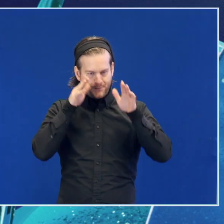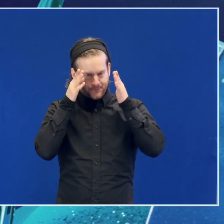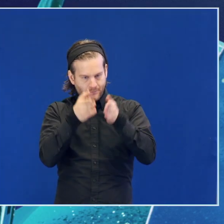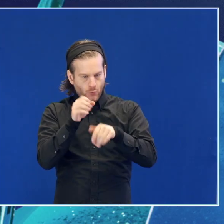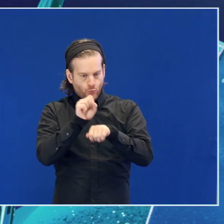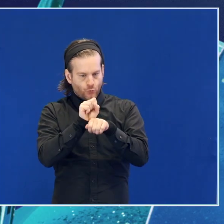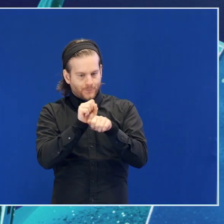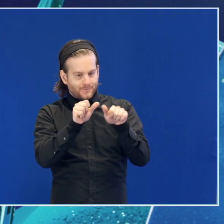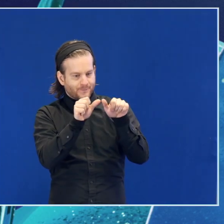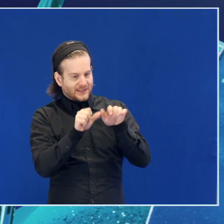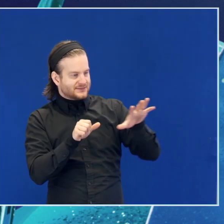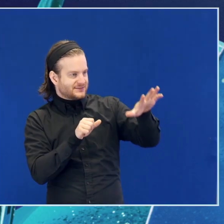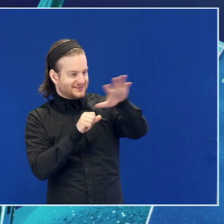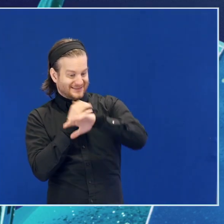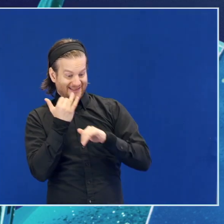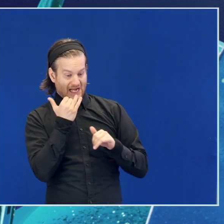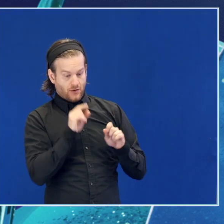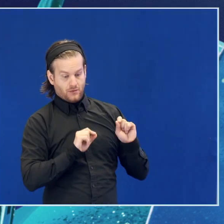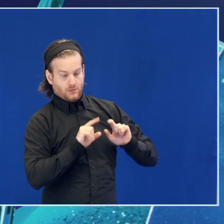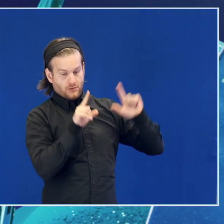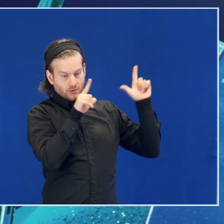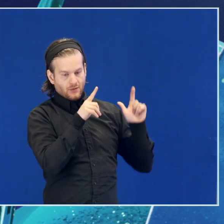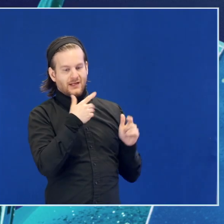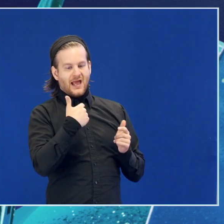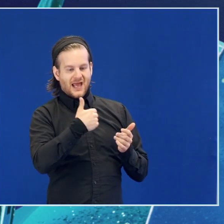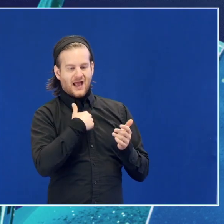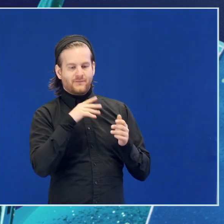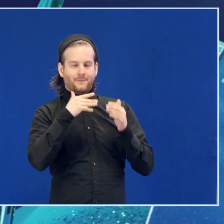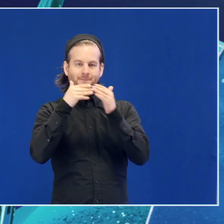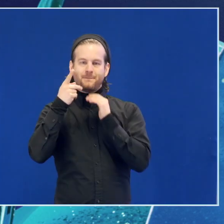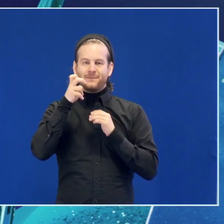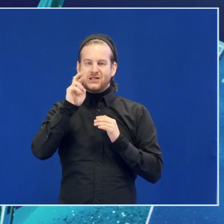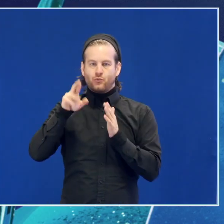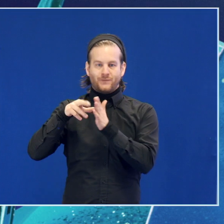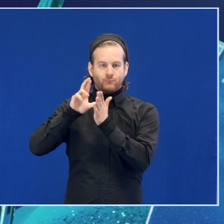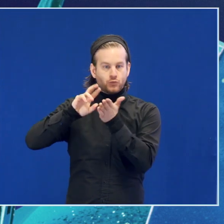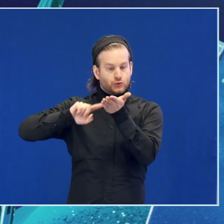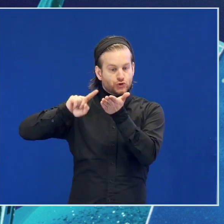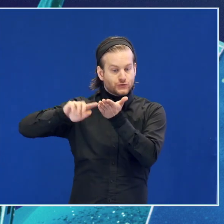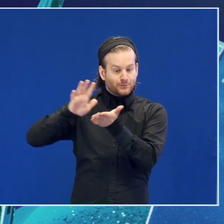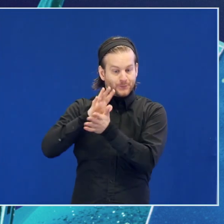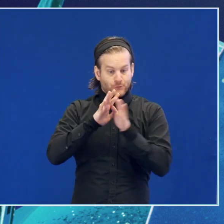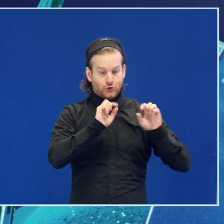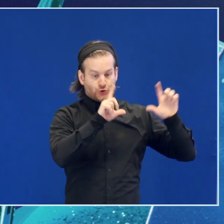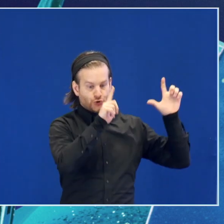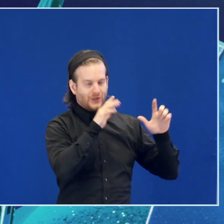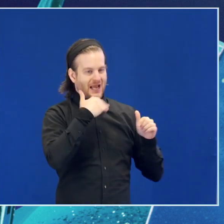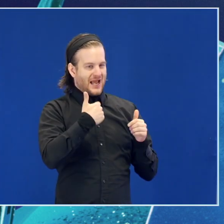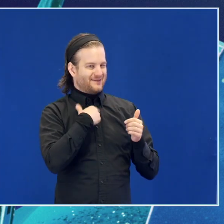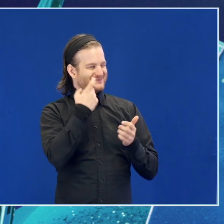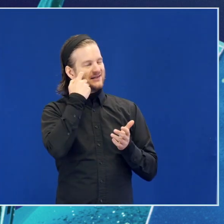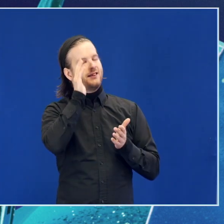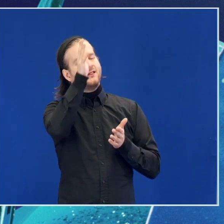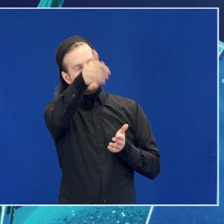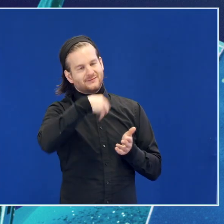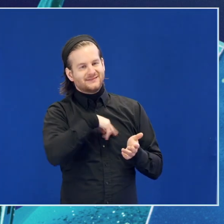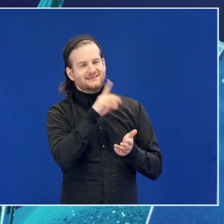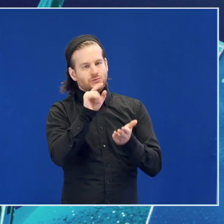and then ultimately the book that we wrote about this topic, all of this is available to everyone here on HOK.com.